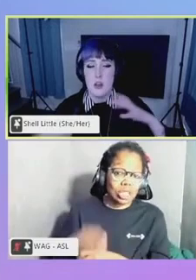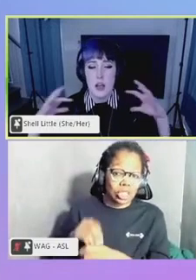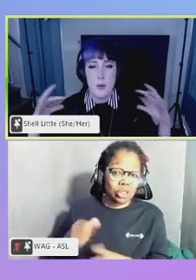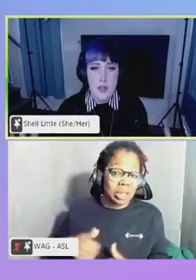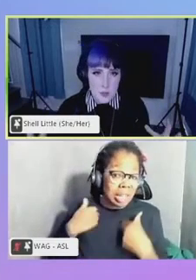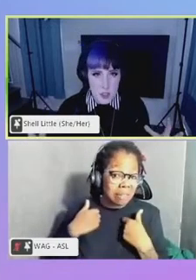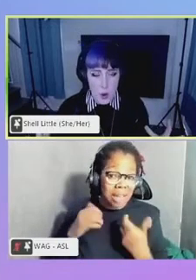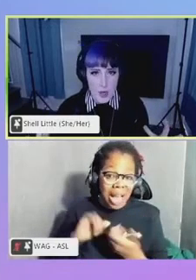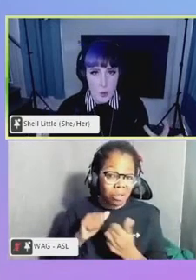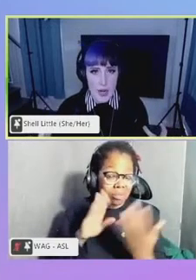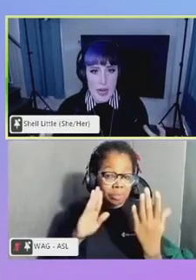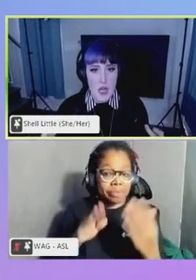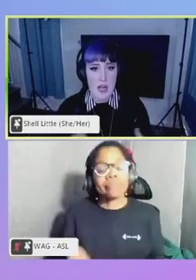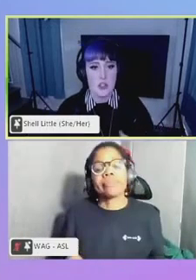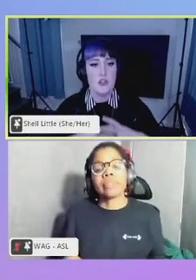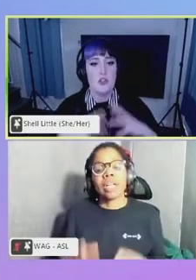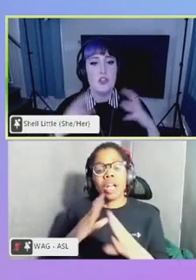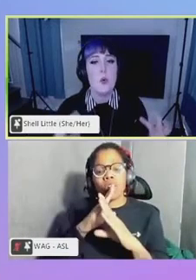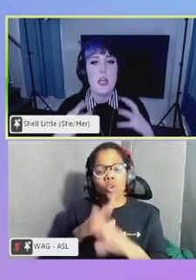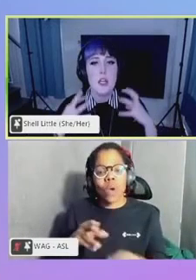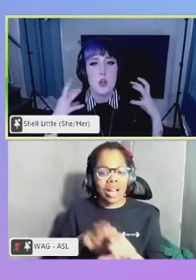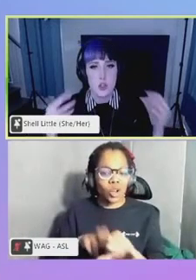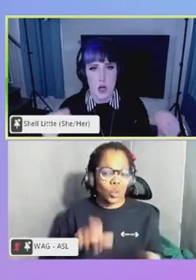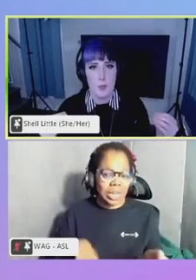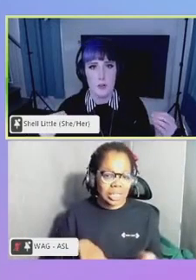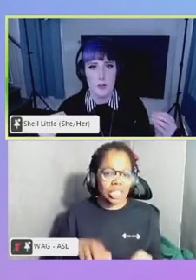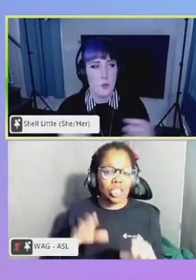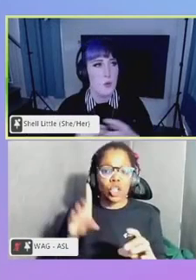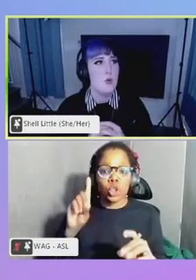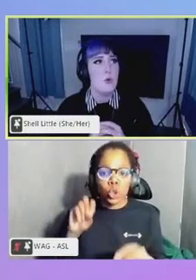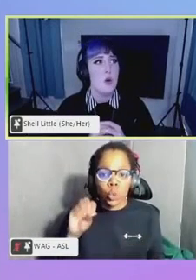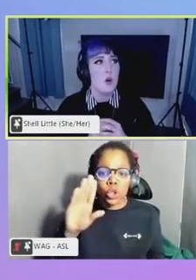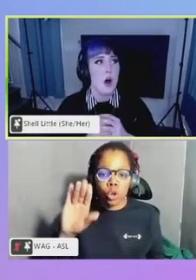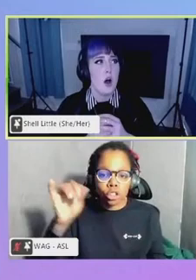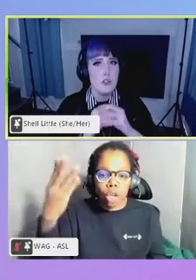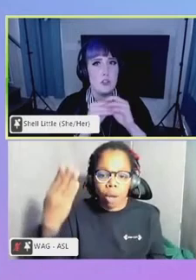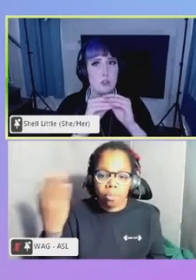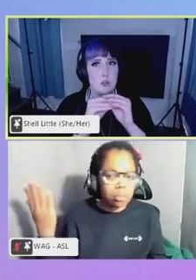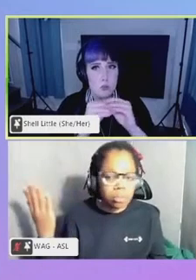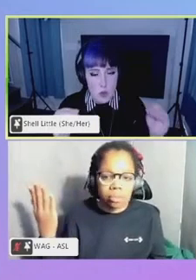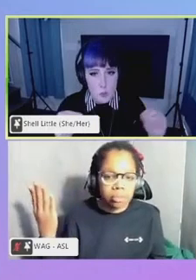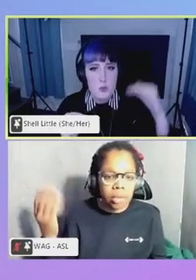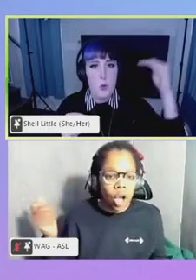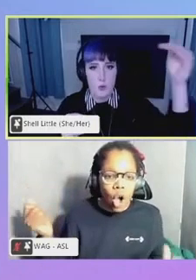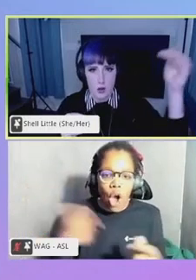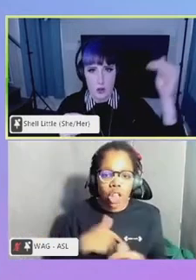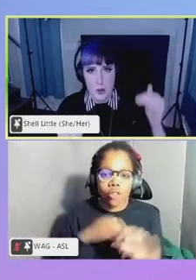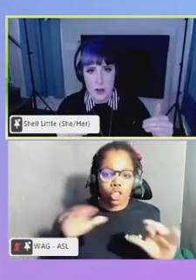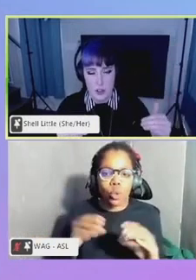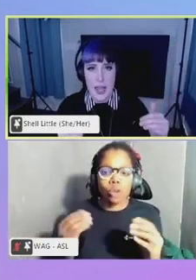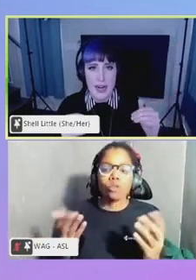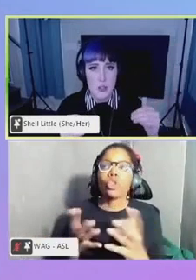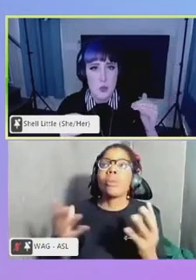privilege to do so, I know we are in a weird economic state because of capitalism, but, you know, is your choice